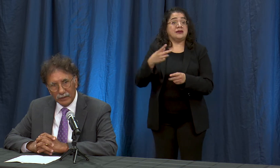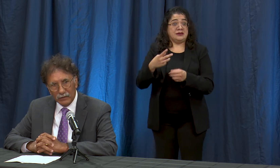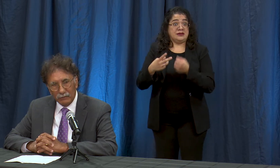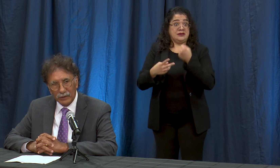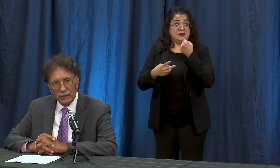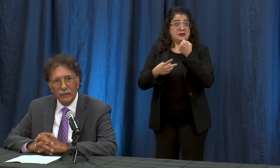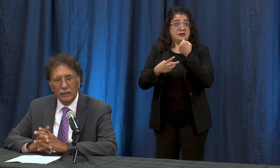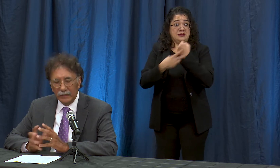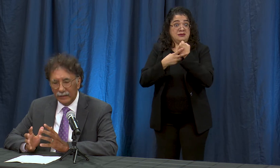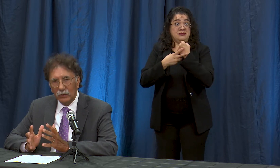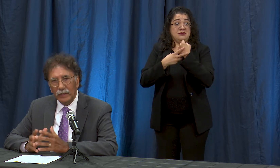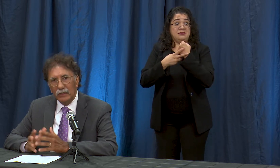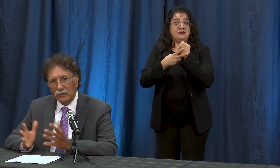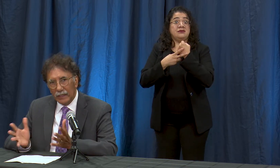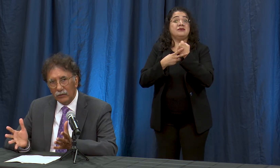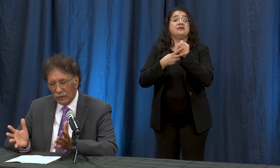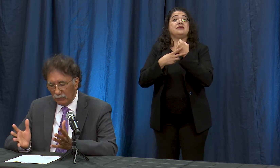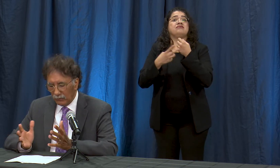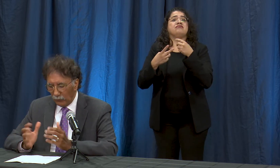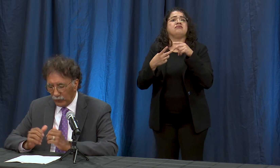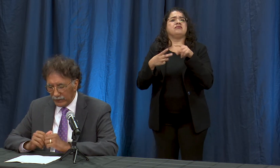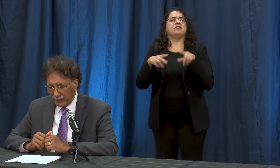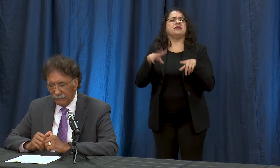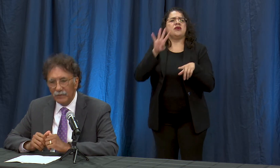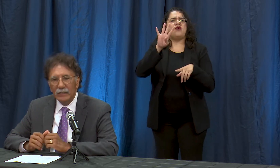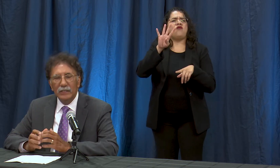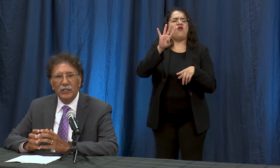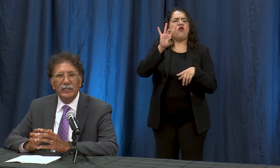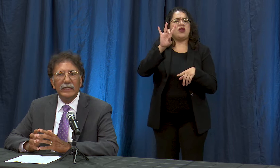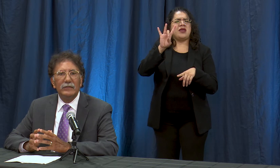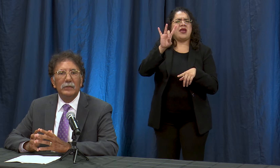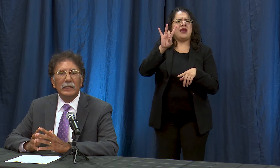complex that equate to now a number of 48. Just to give some